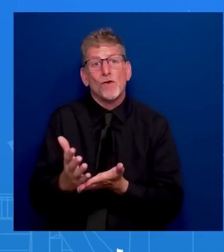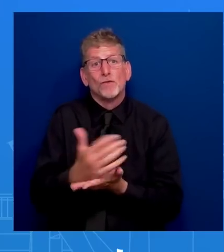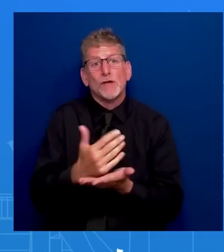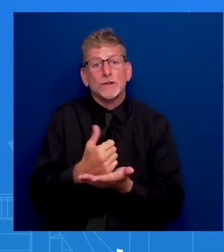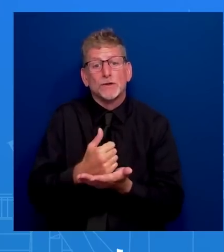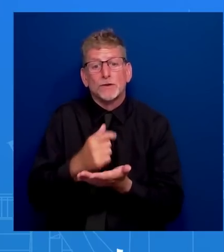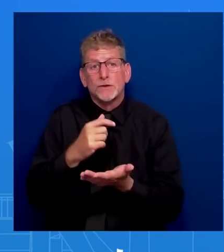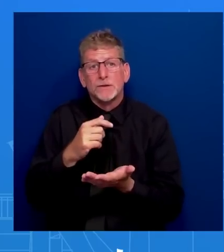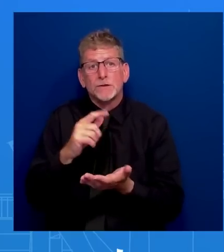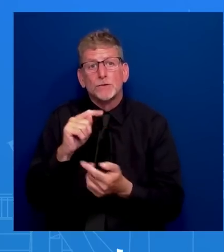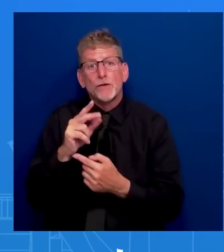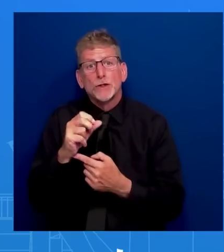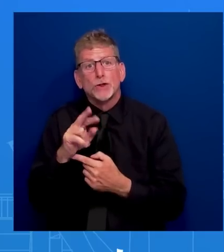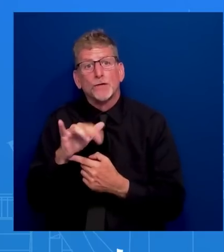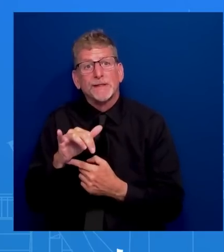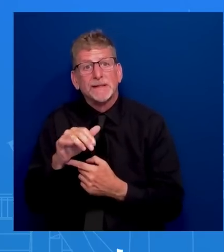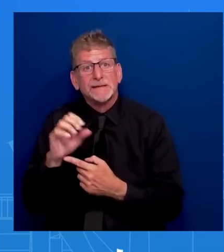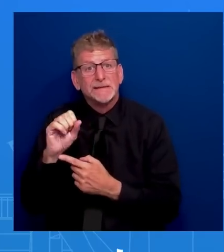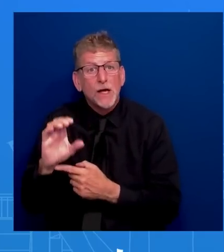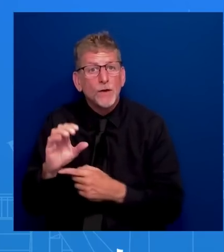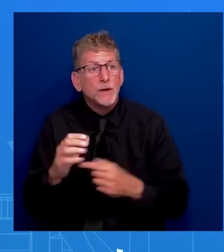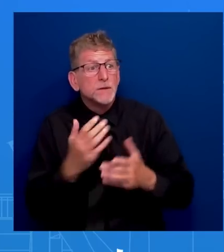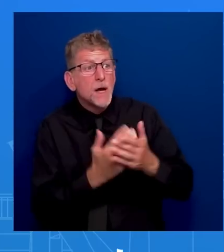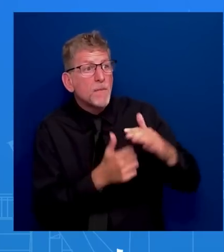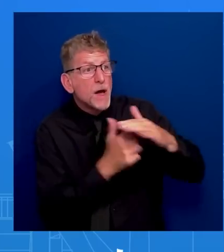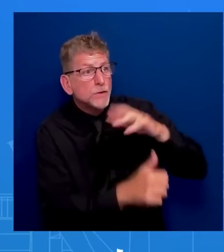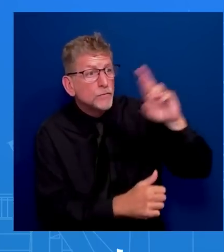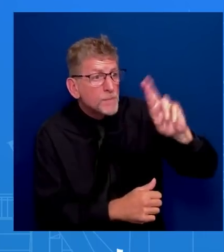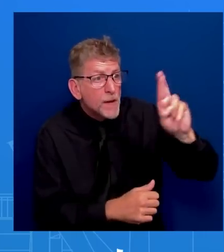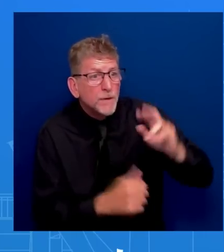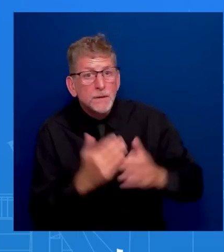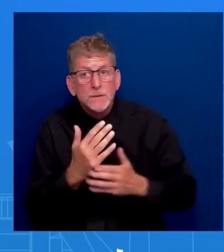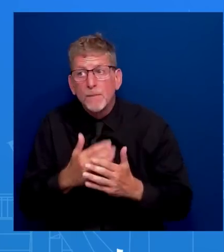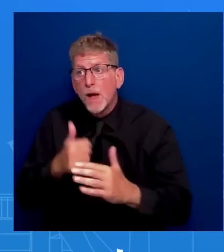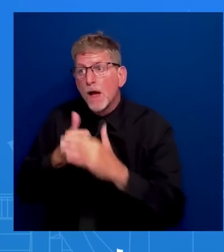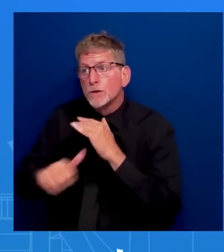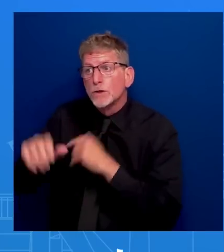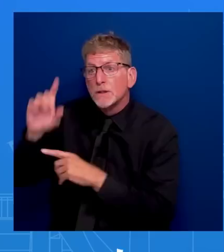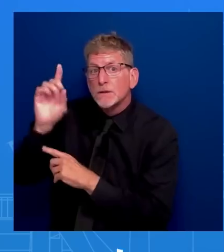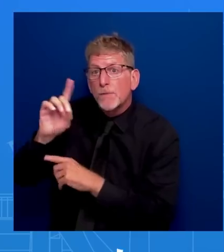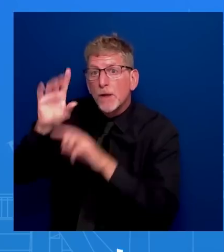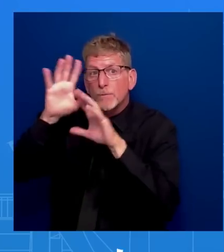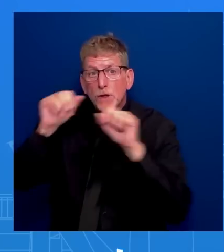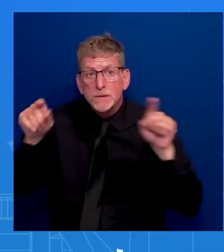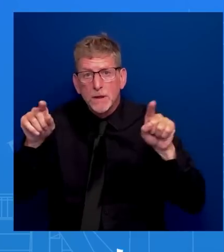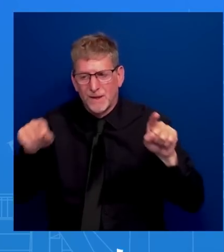And we're just going to continue to doing the work. Yes, gas prices came down by a dollar per --